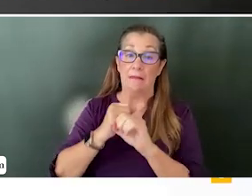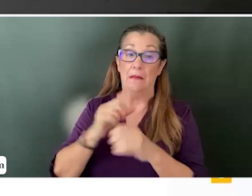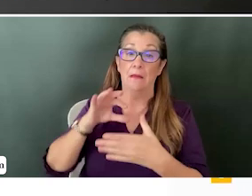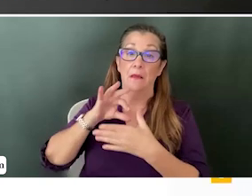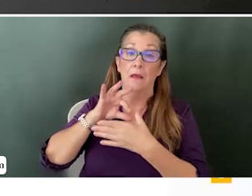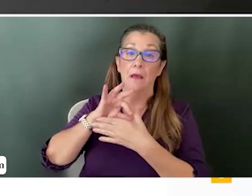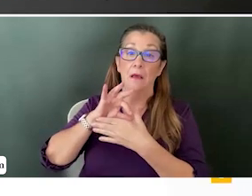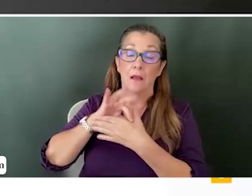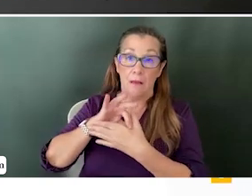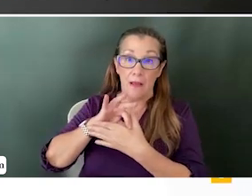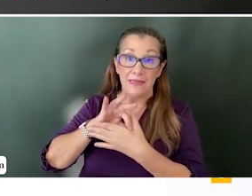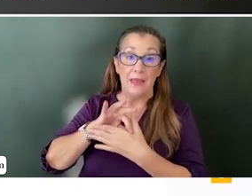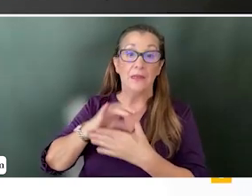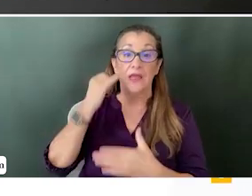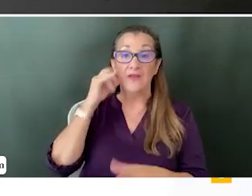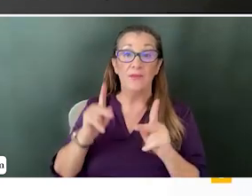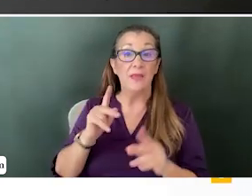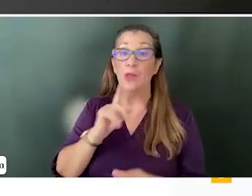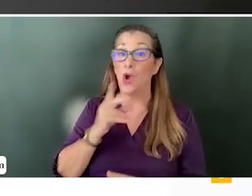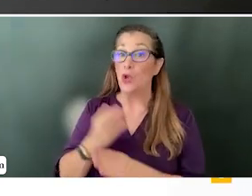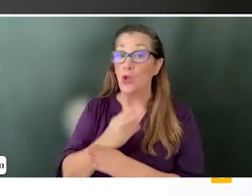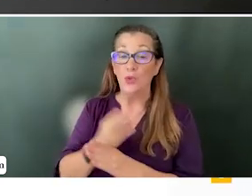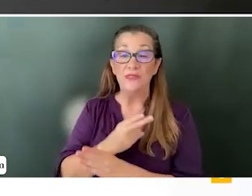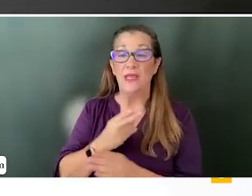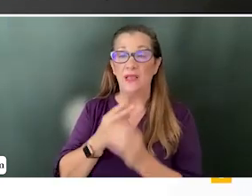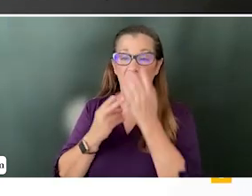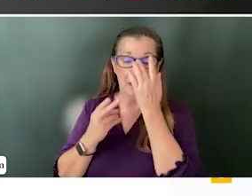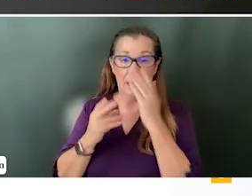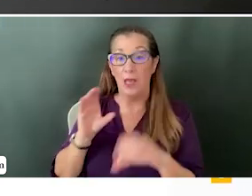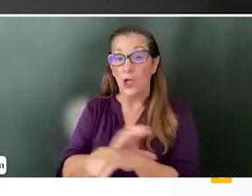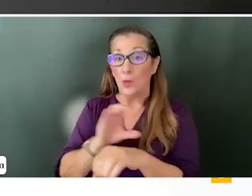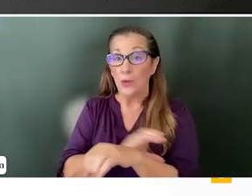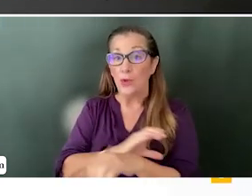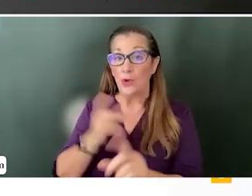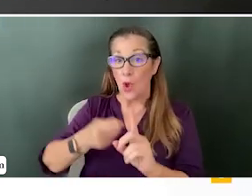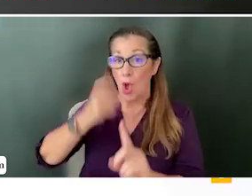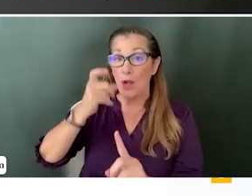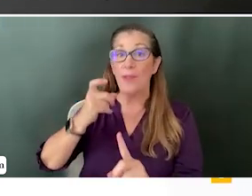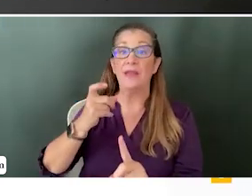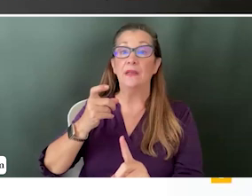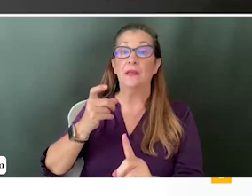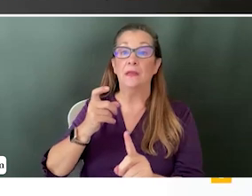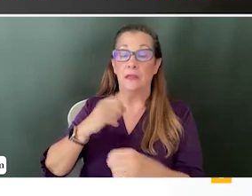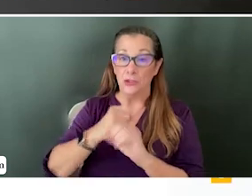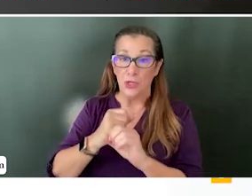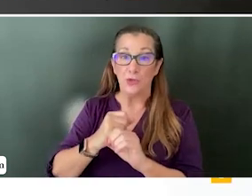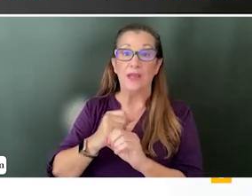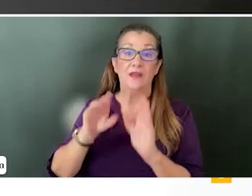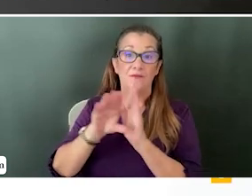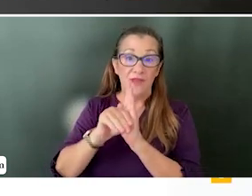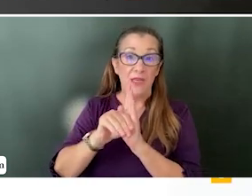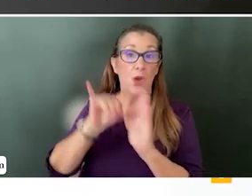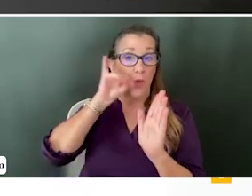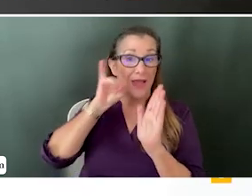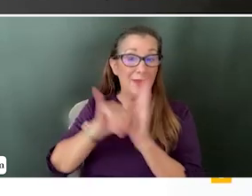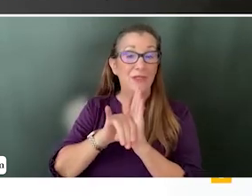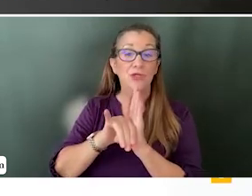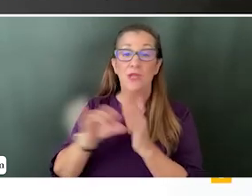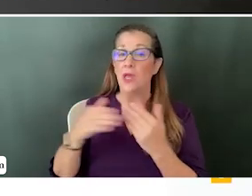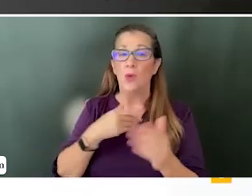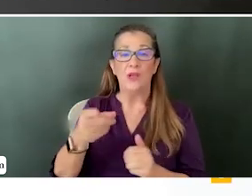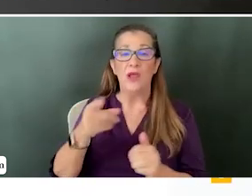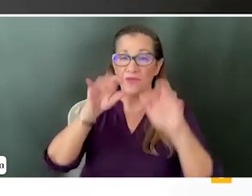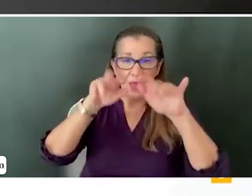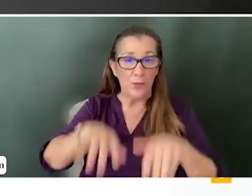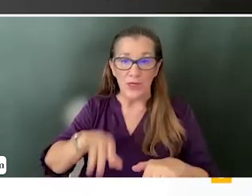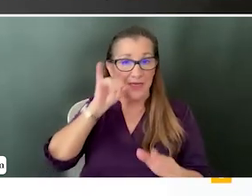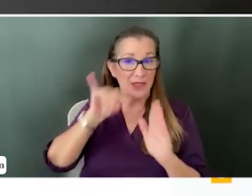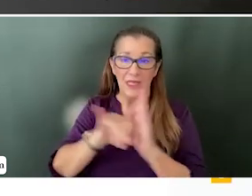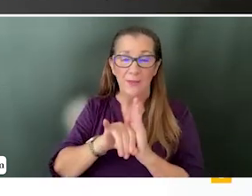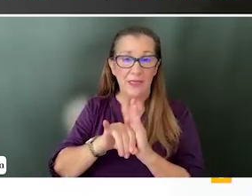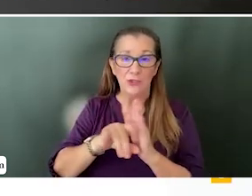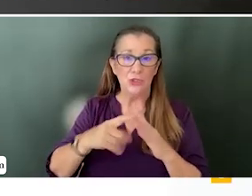Understand that if people are using, um, computer, automated generated video or images, whatever they put into the image generation should come,